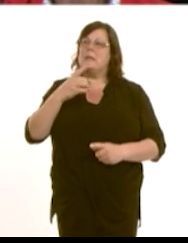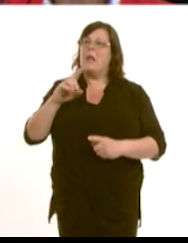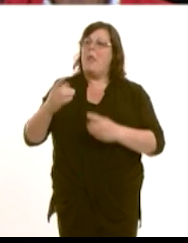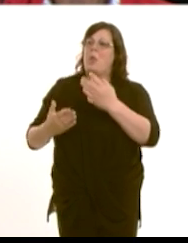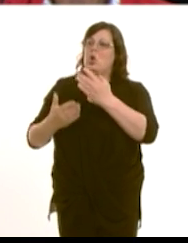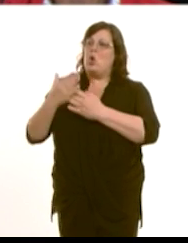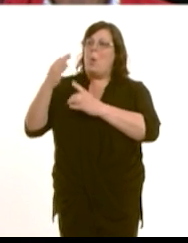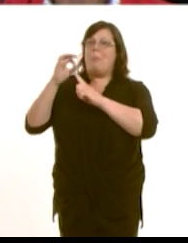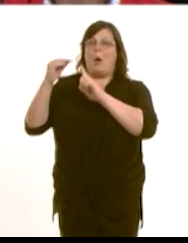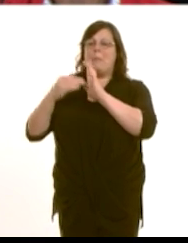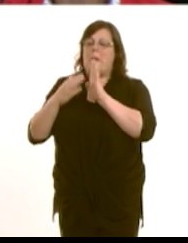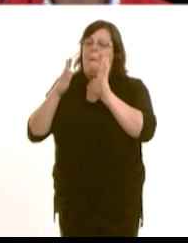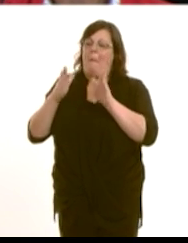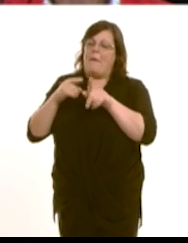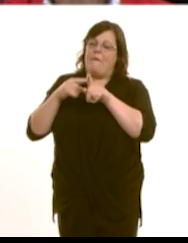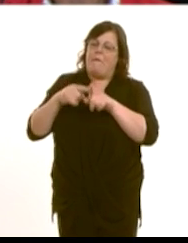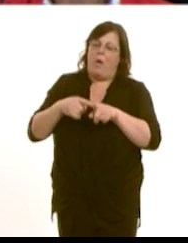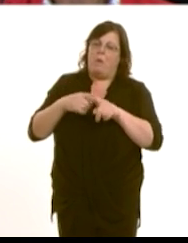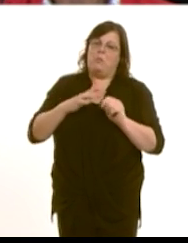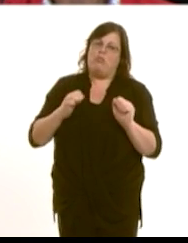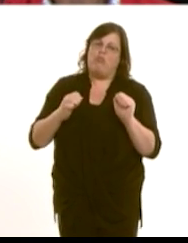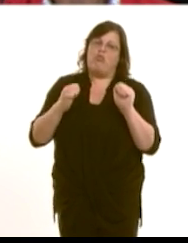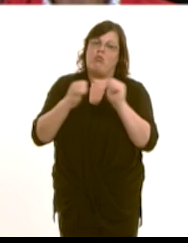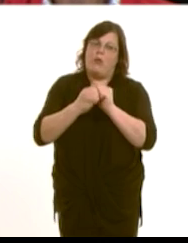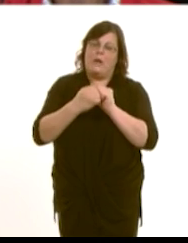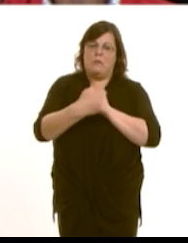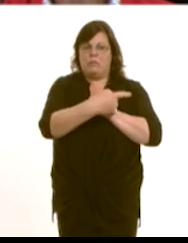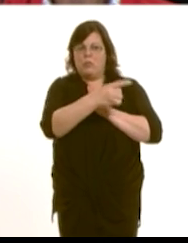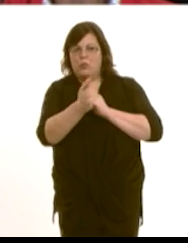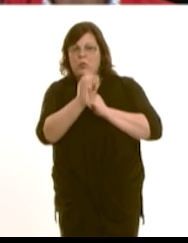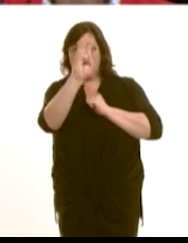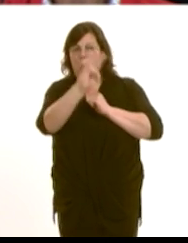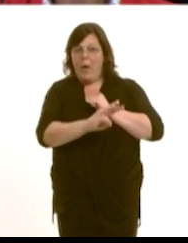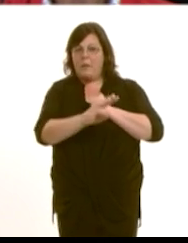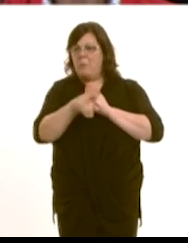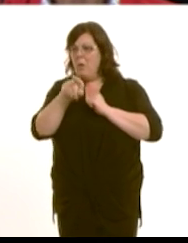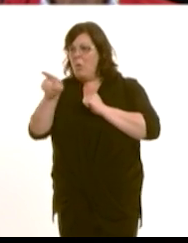that were made to people in Wales by the ëleaveí campaign, even if she comes from the other